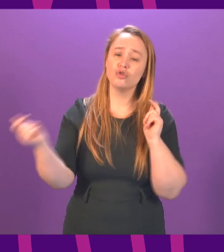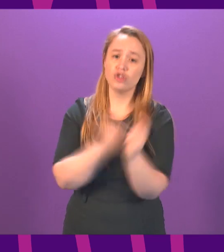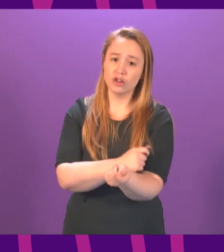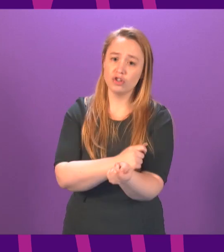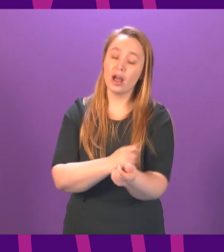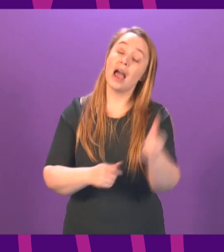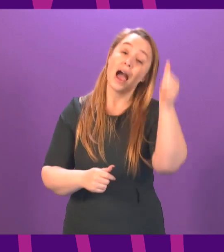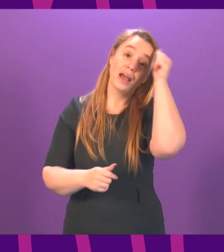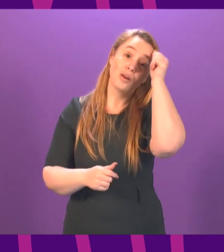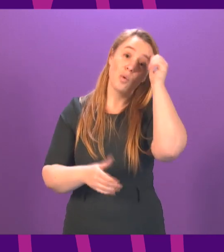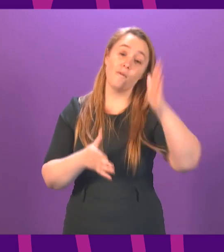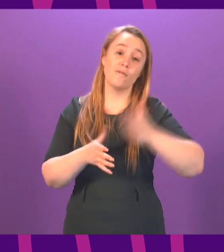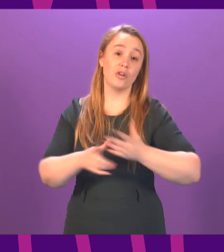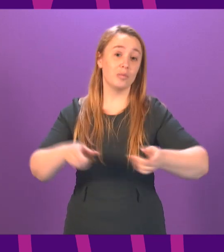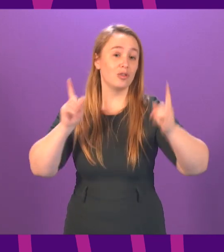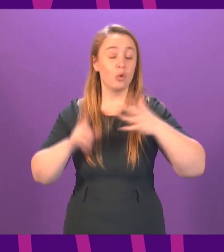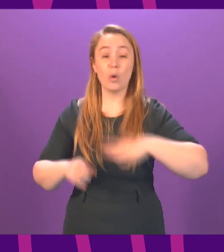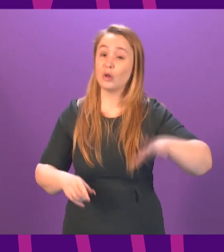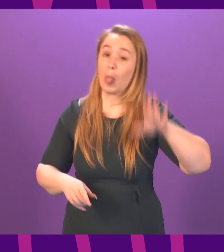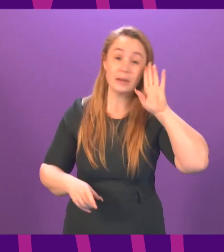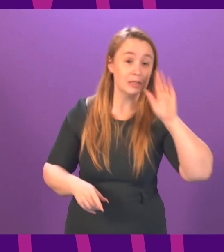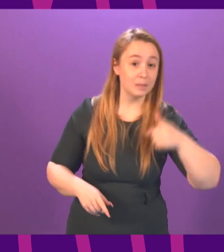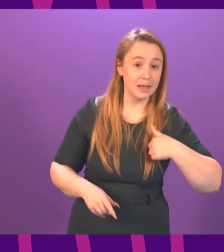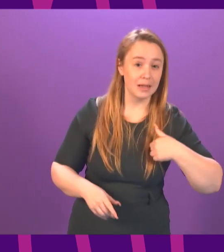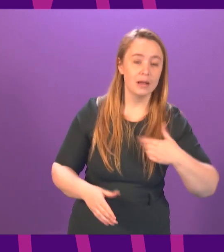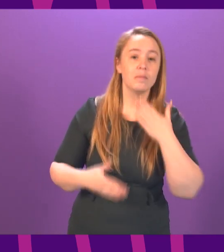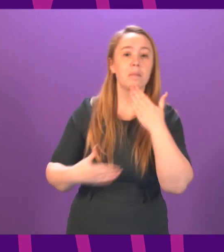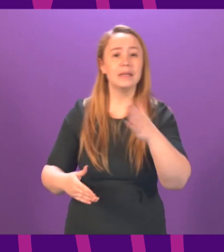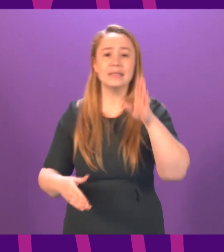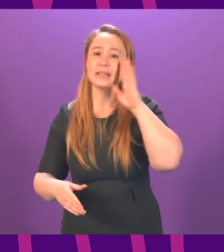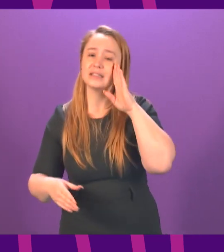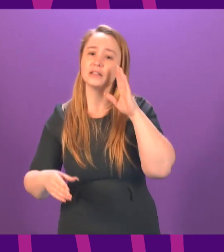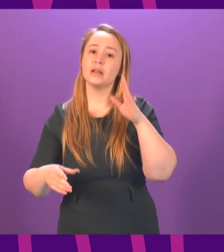to me, but will she at least listen to Professor Bauld and use those tests? Why